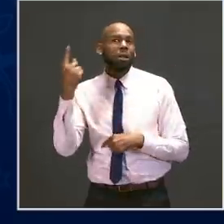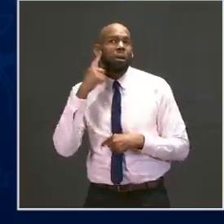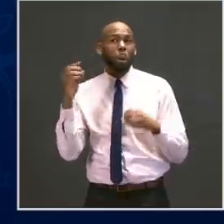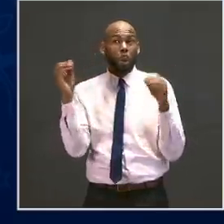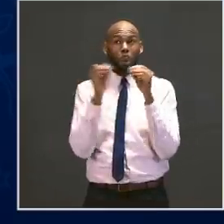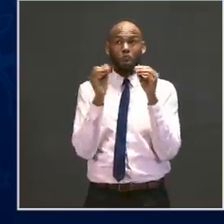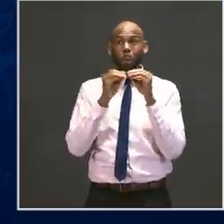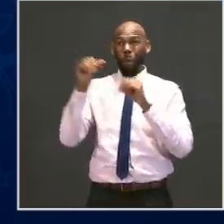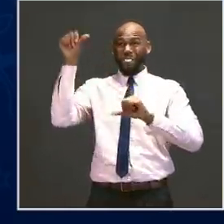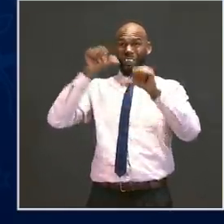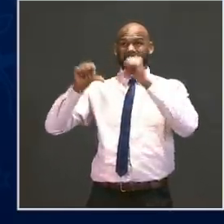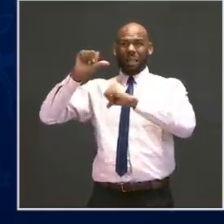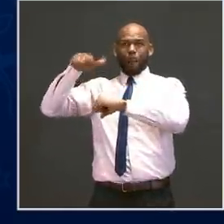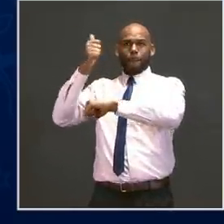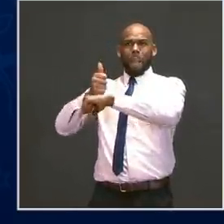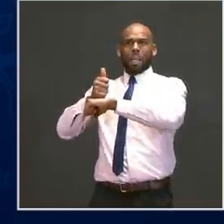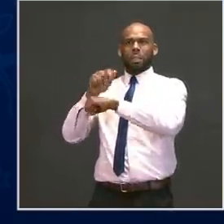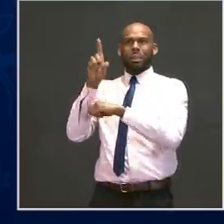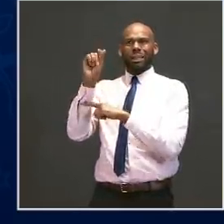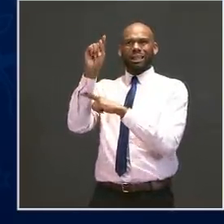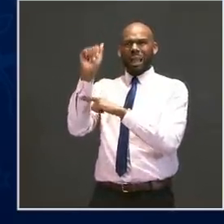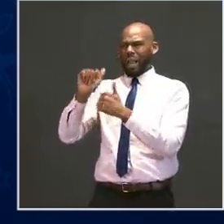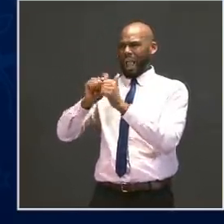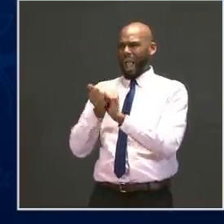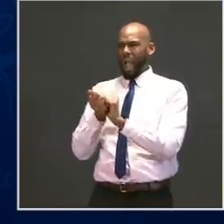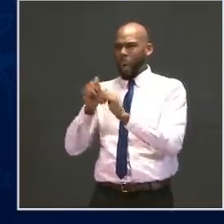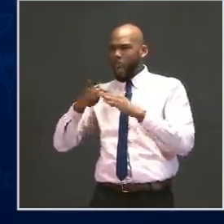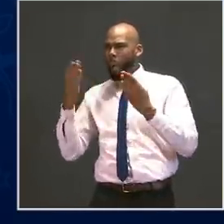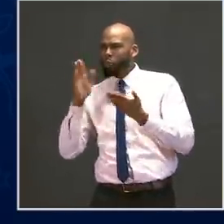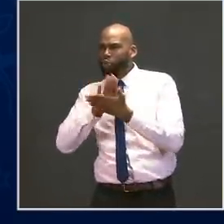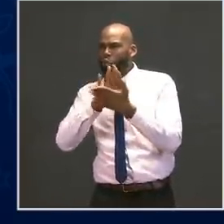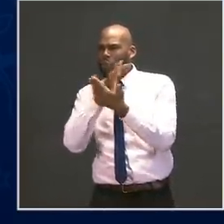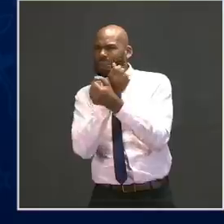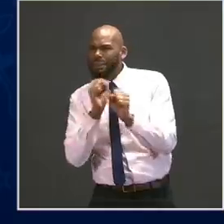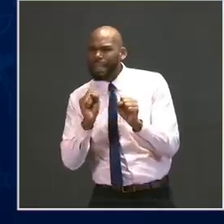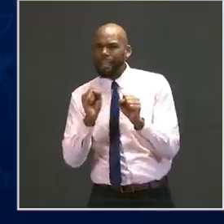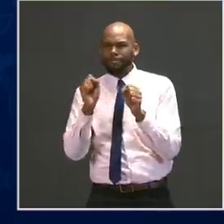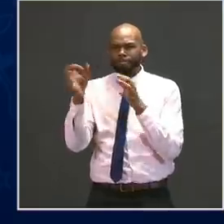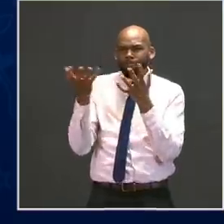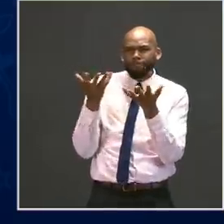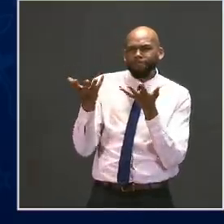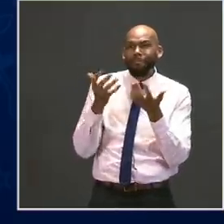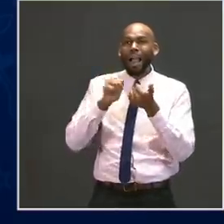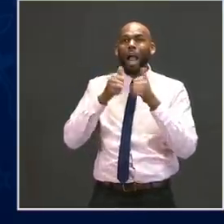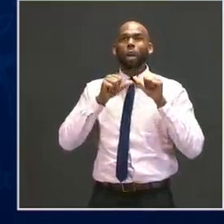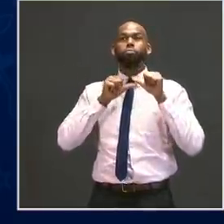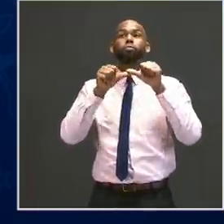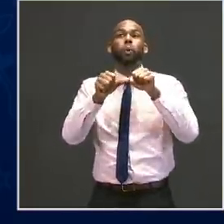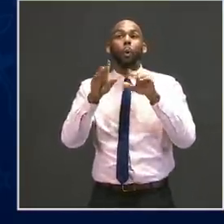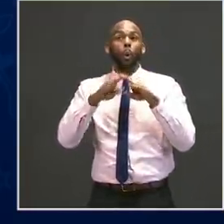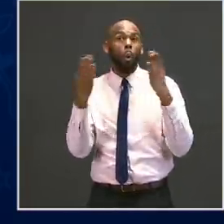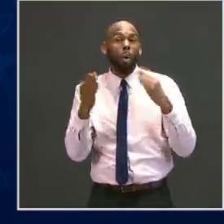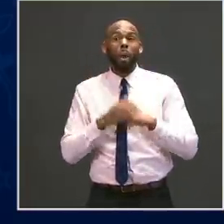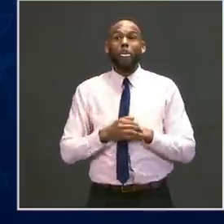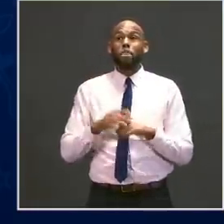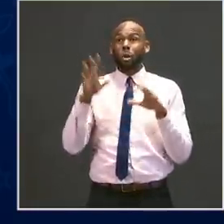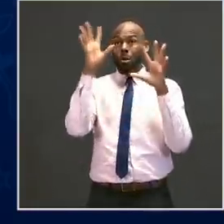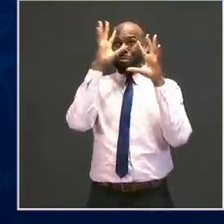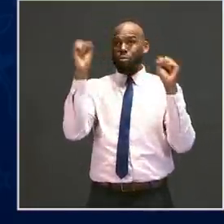science-based guidelines for opening schools and how we can do that safely and how we can keep them open. The President will not rest until every school